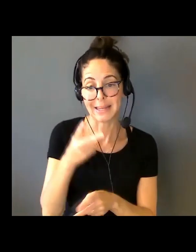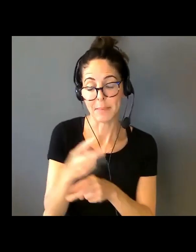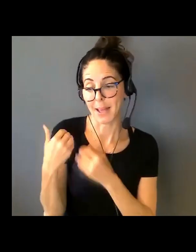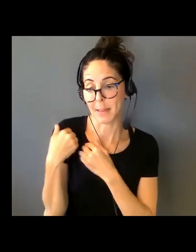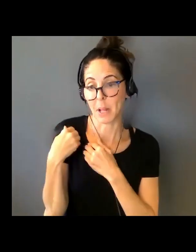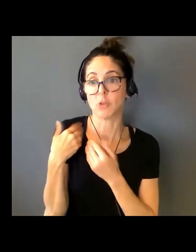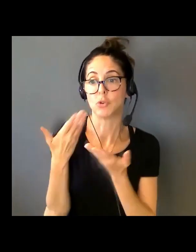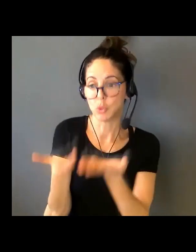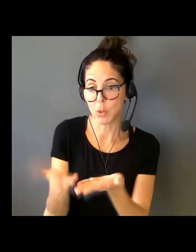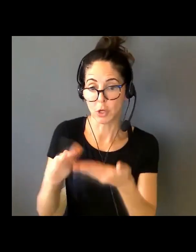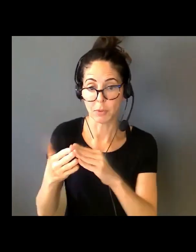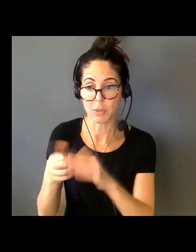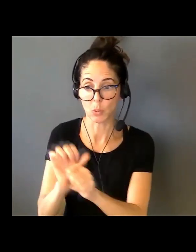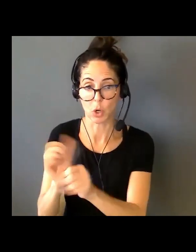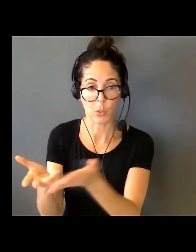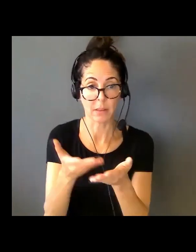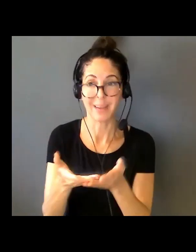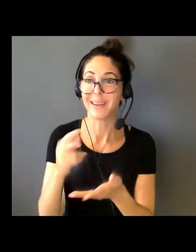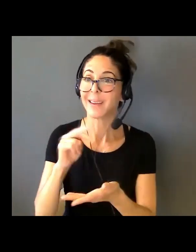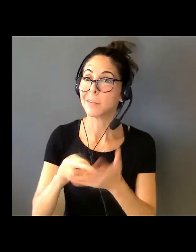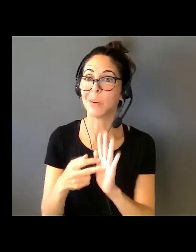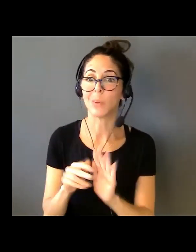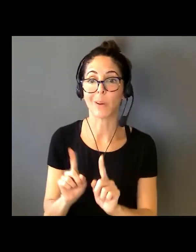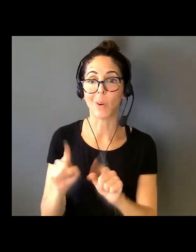they’re not just people we study. We can't just do extractive work.